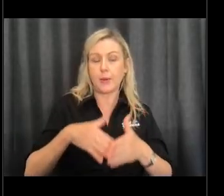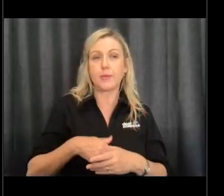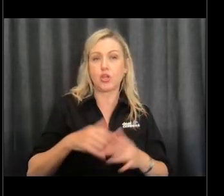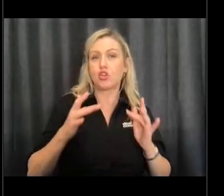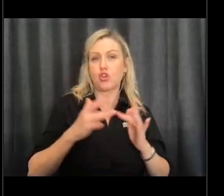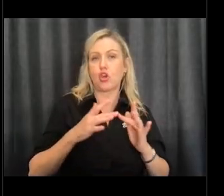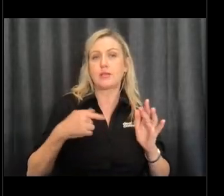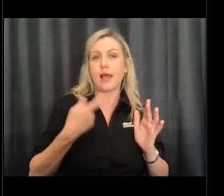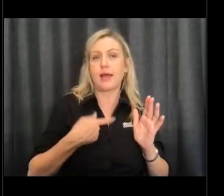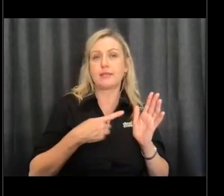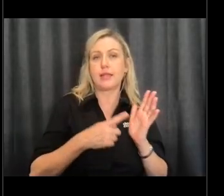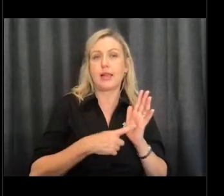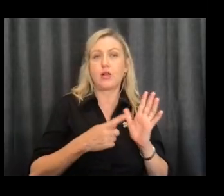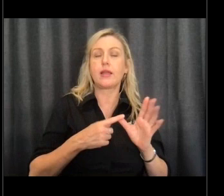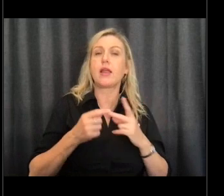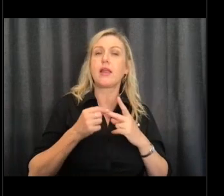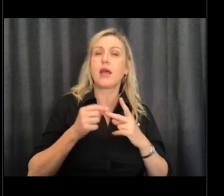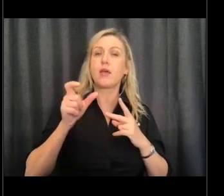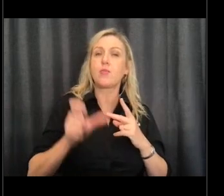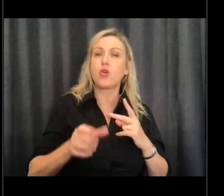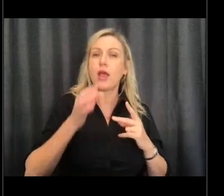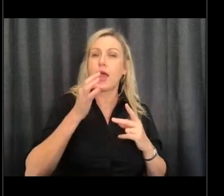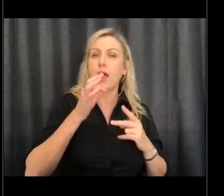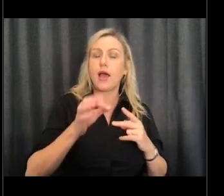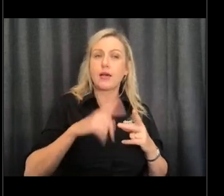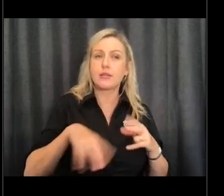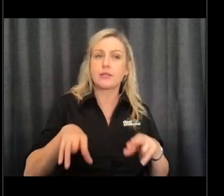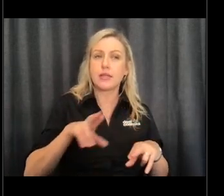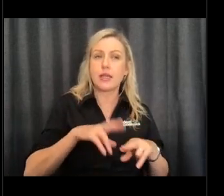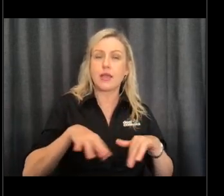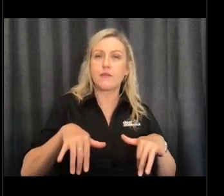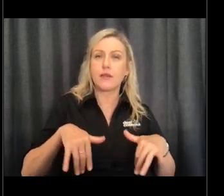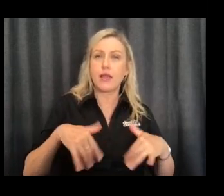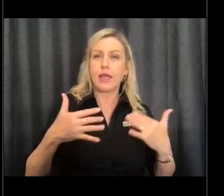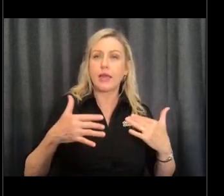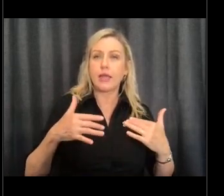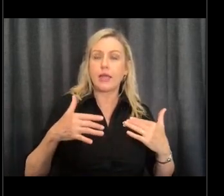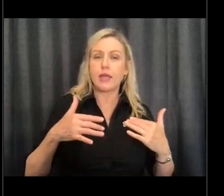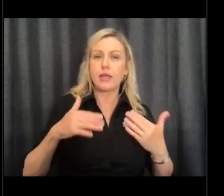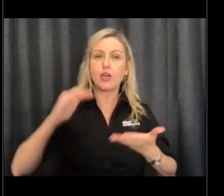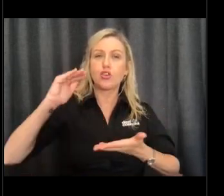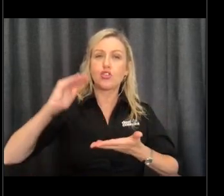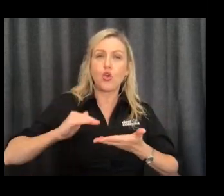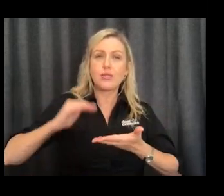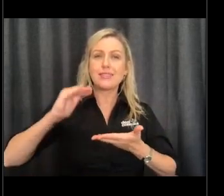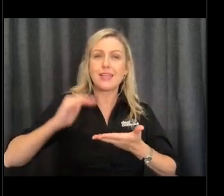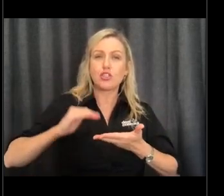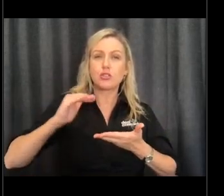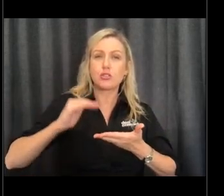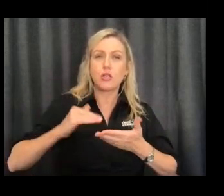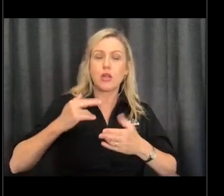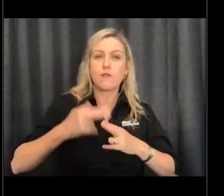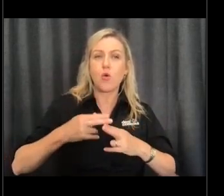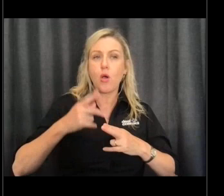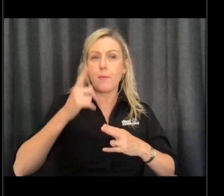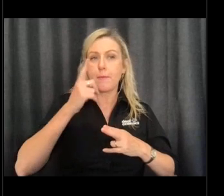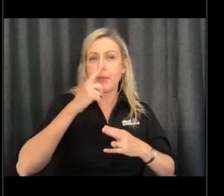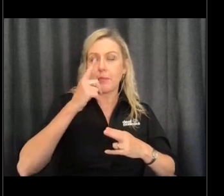Someone has also asked if there's any concession fees for people from Cantonese or Chinese-speaking